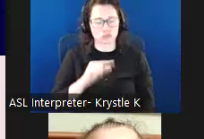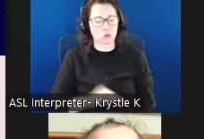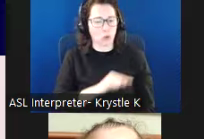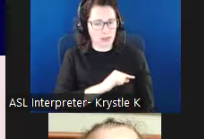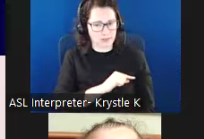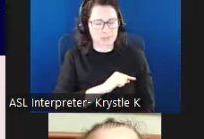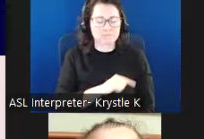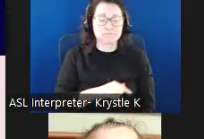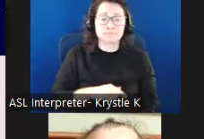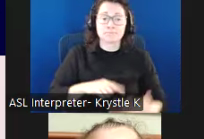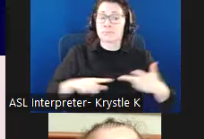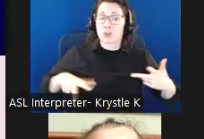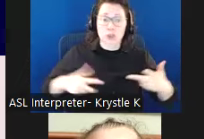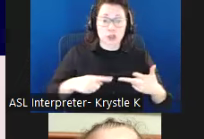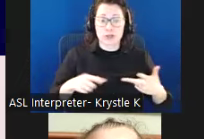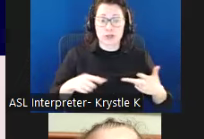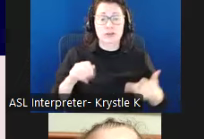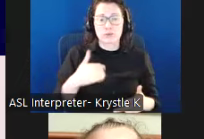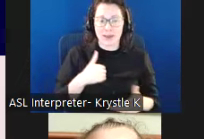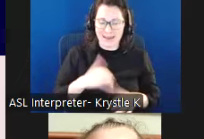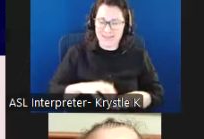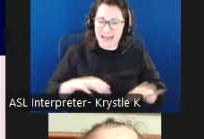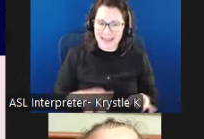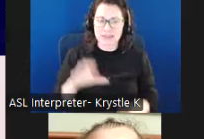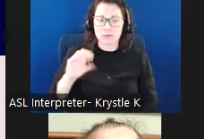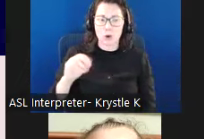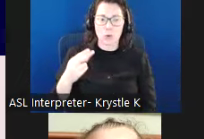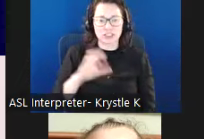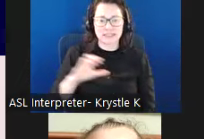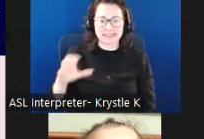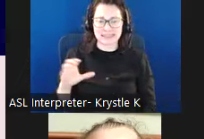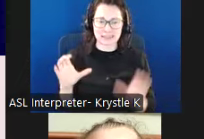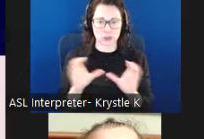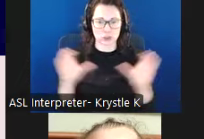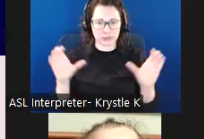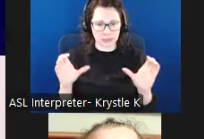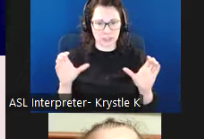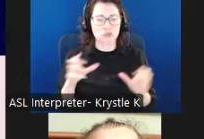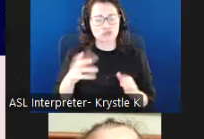lastly, if you have an active OCC